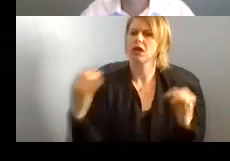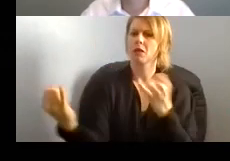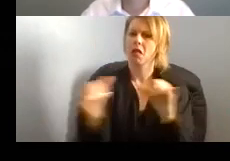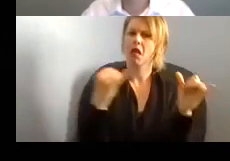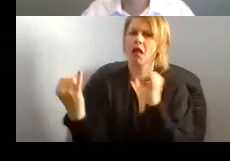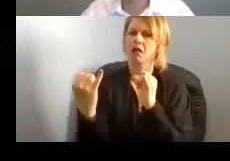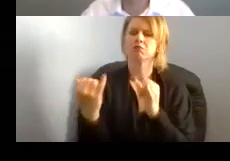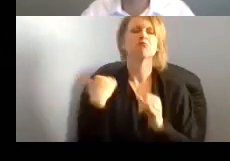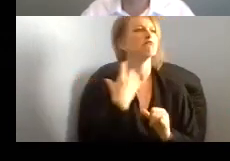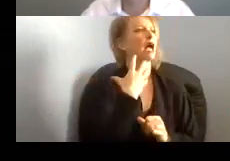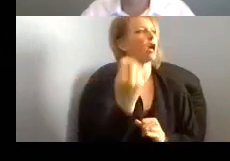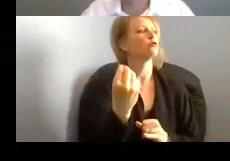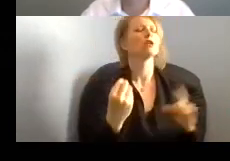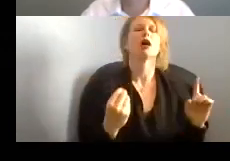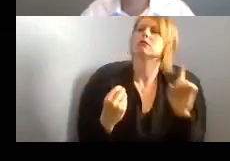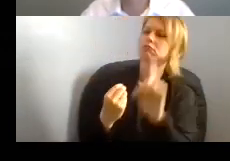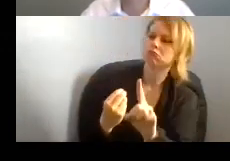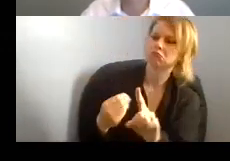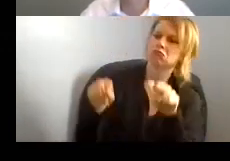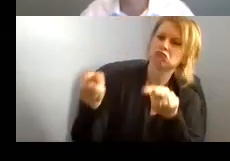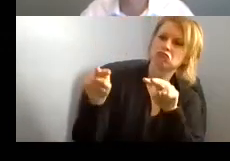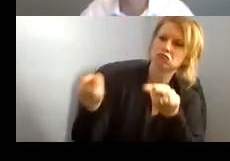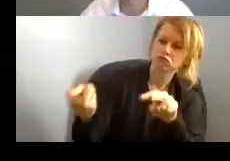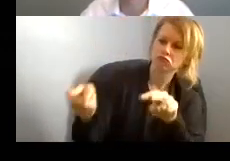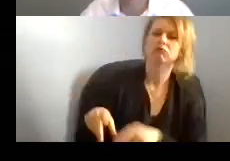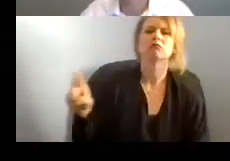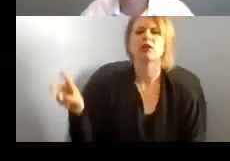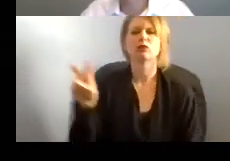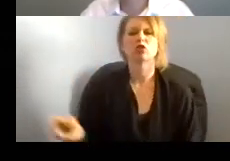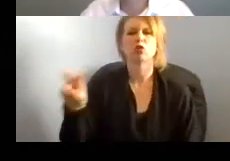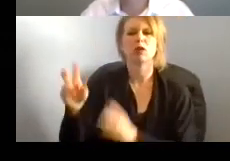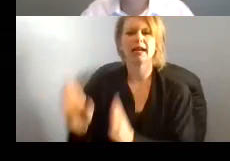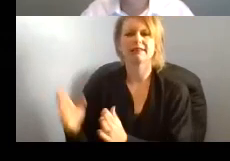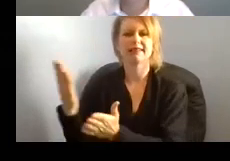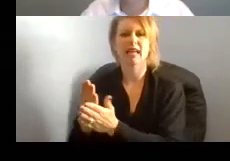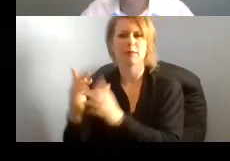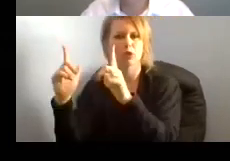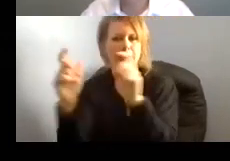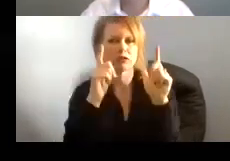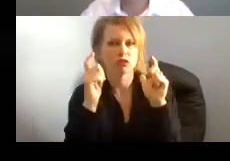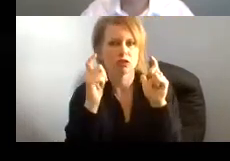And there was a tourist who had stopped and was a photographer and was taking pictures. And so she stopped the tourist, and she said, please, sir,